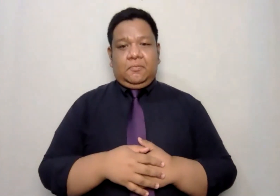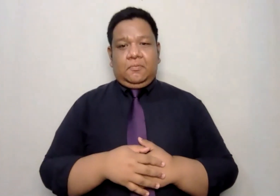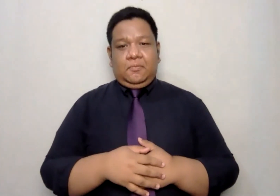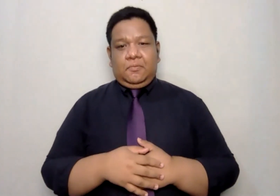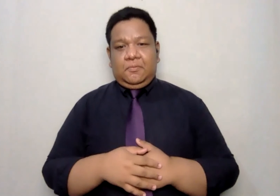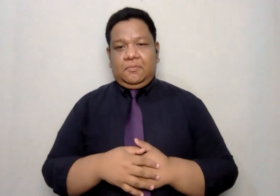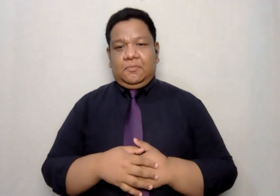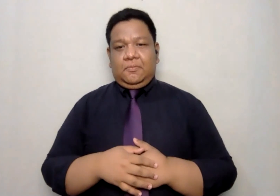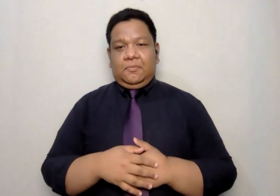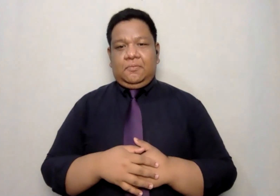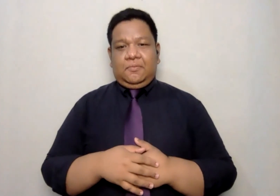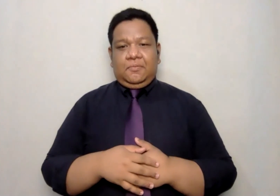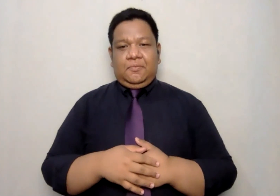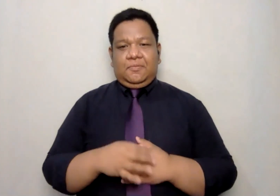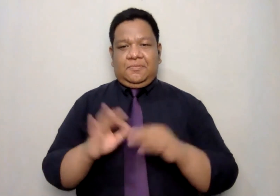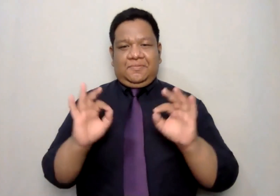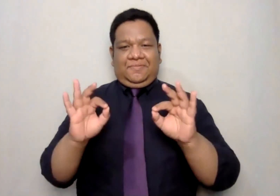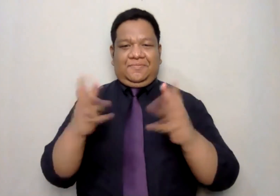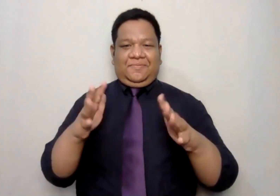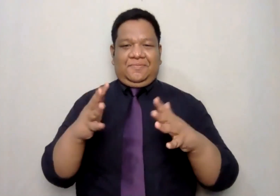I'm okay with Doc Nina’s answer.